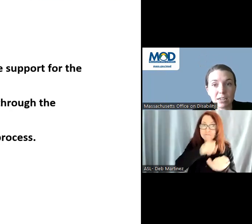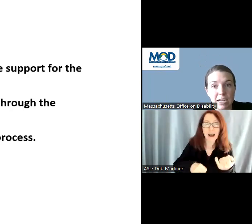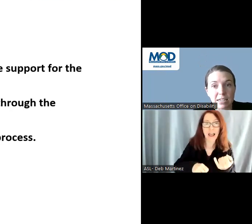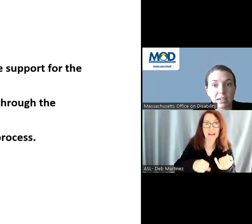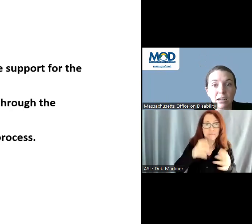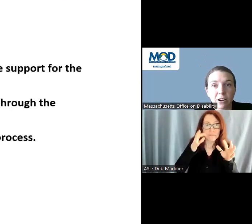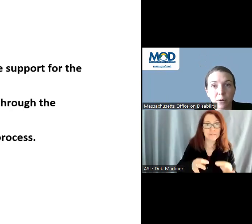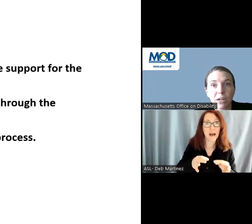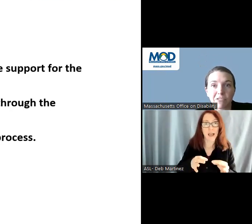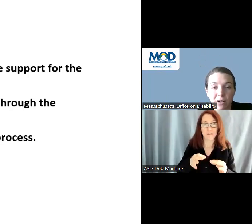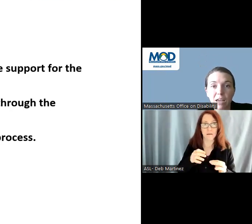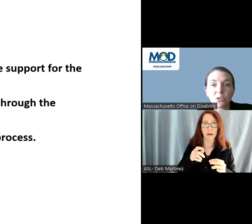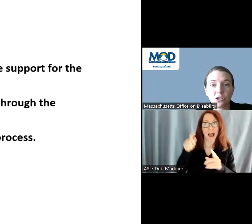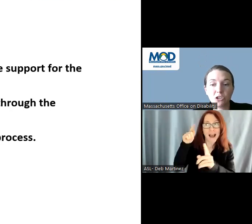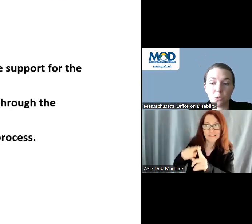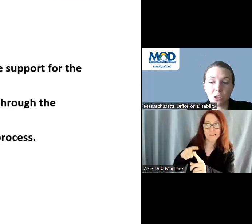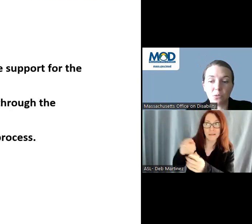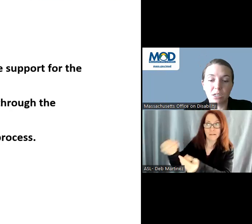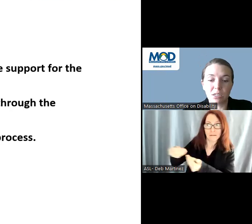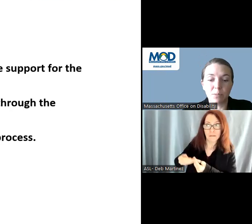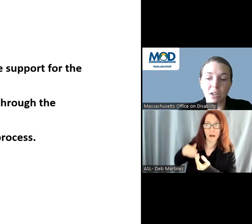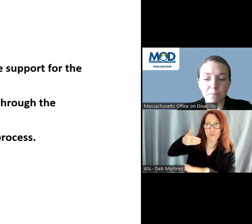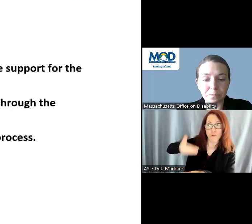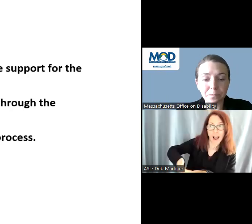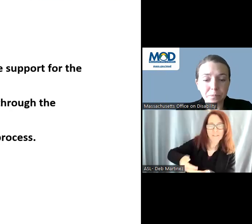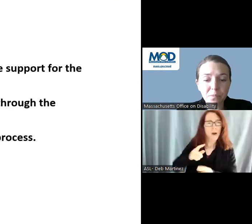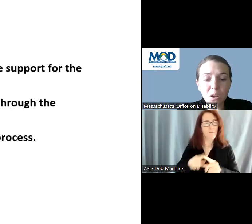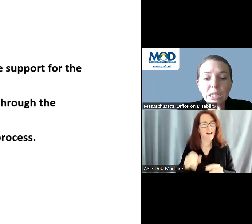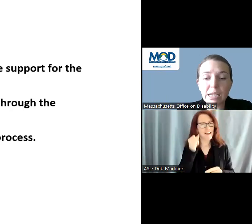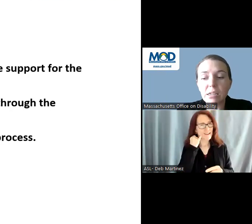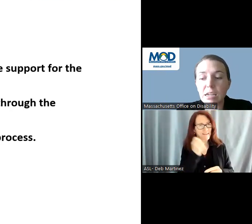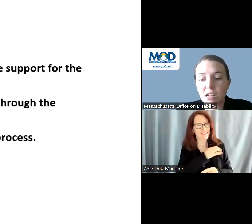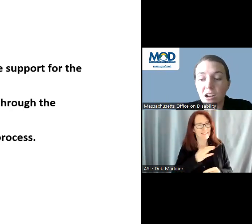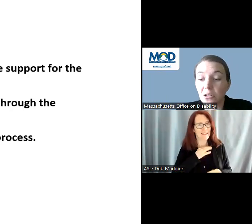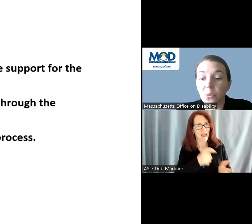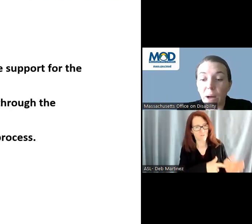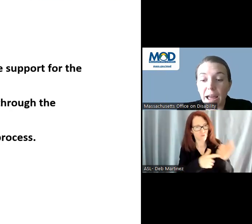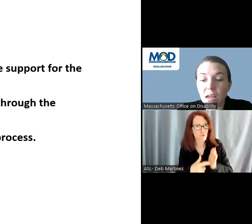need isn't clear but if they're able to show you the disability related need in another